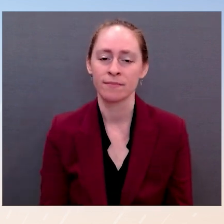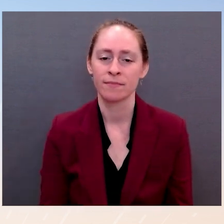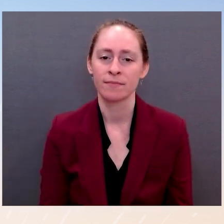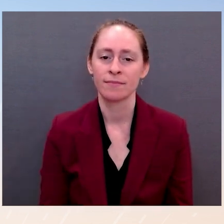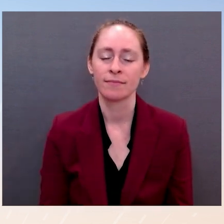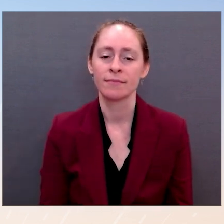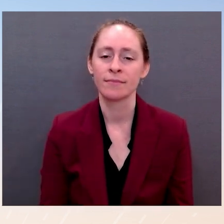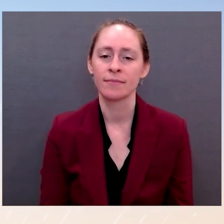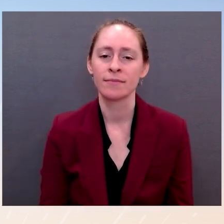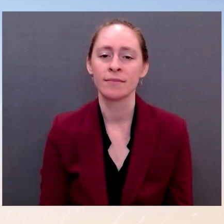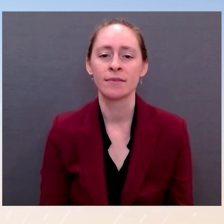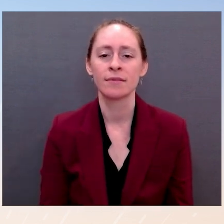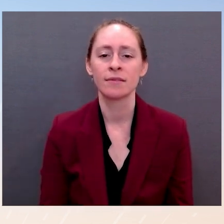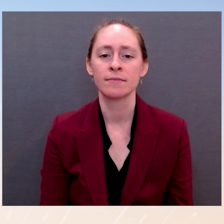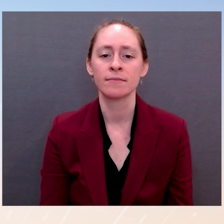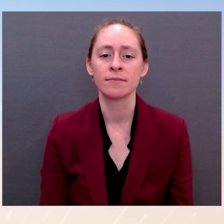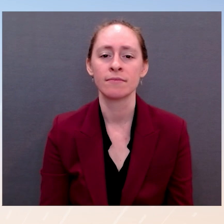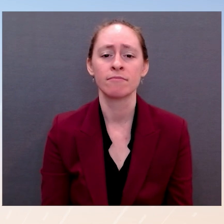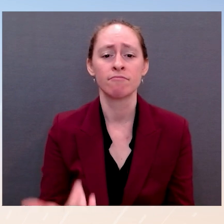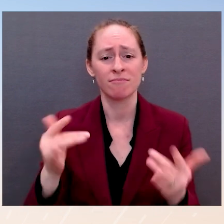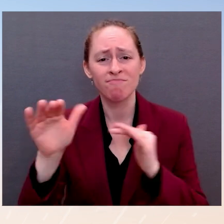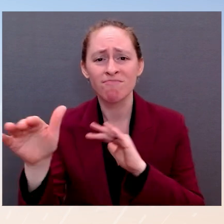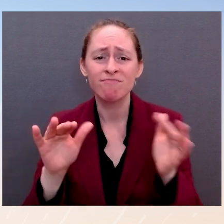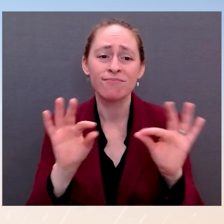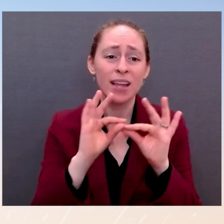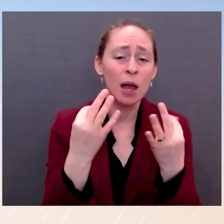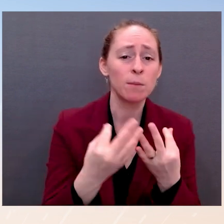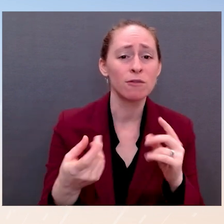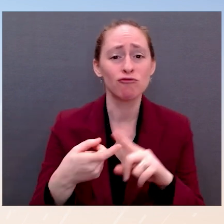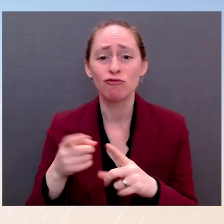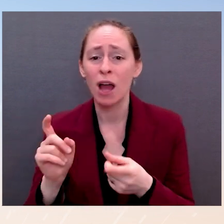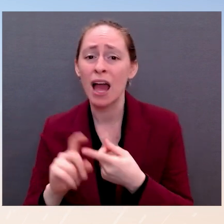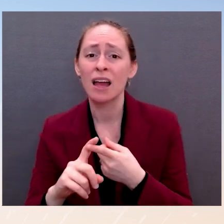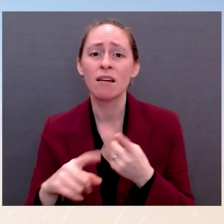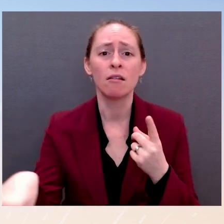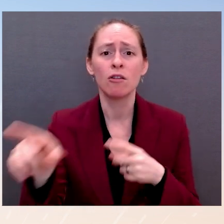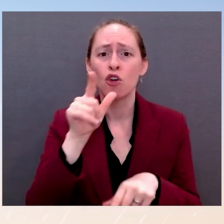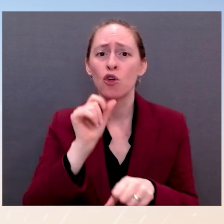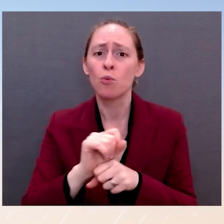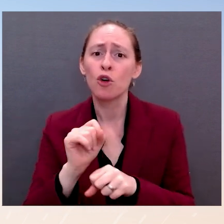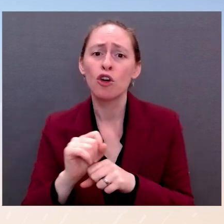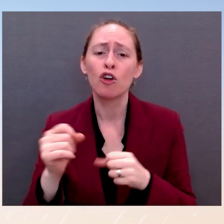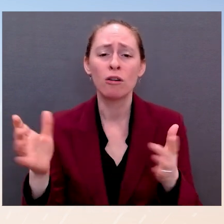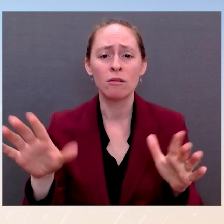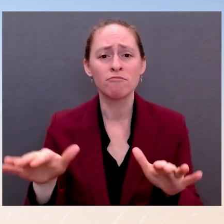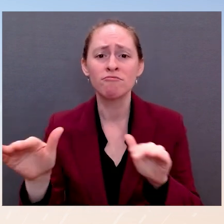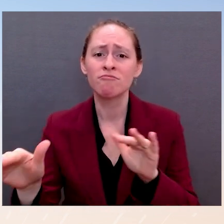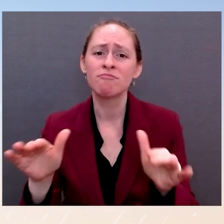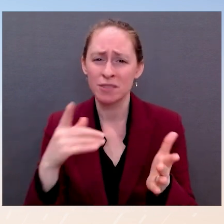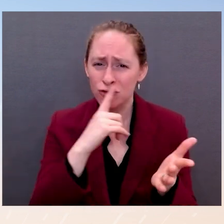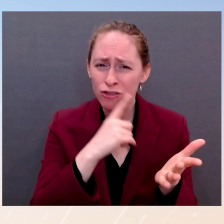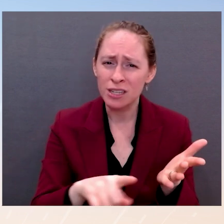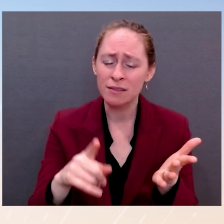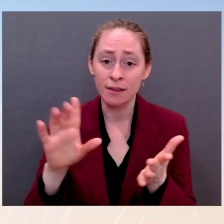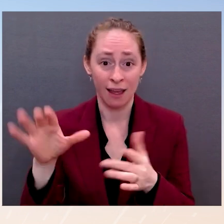that we're asking our friends, our family members, our coworkers to take preventative steps now. And if they're diagnosed,